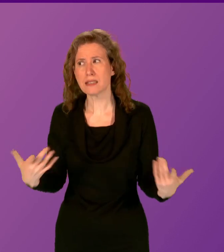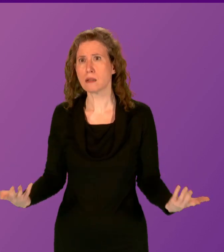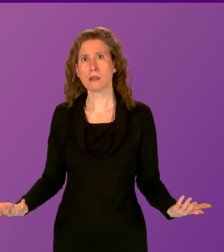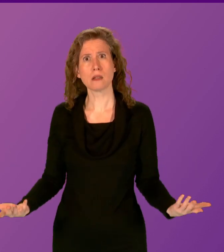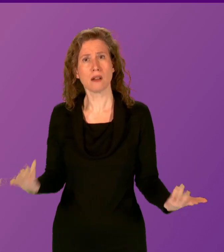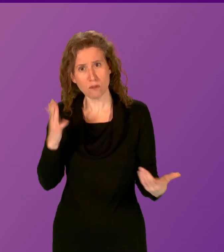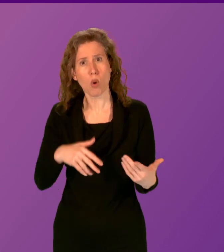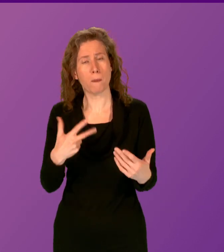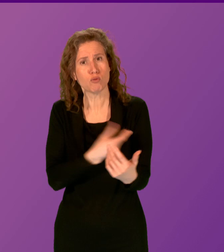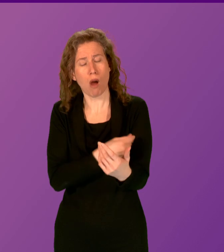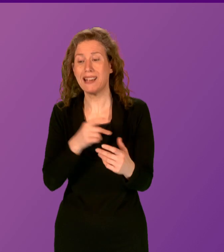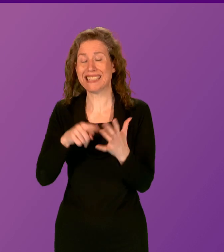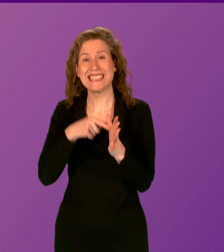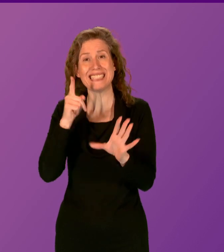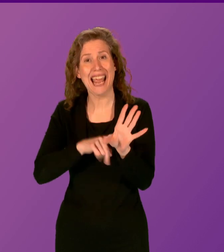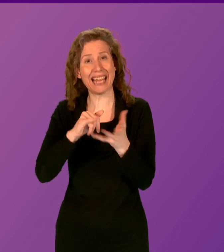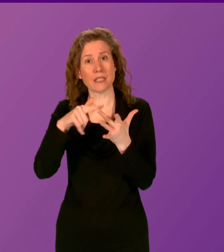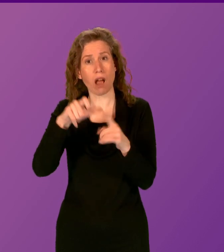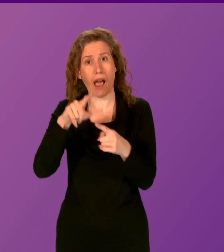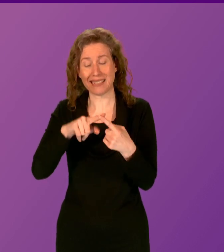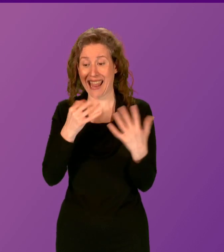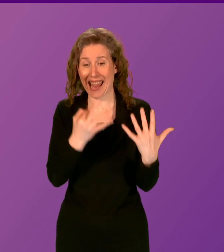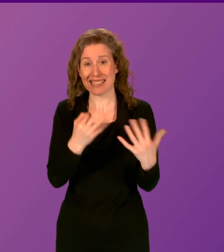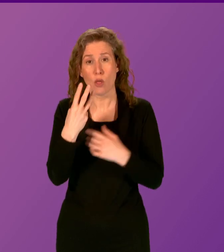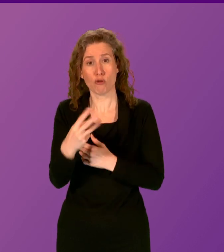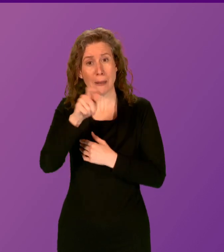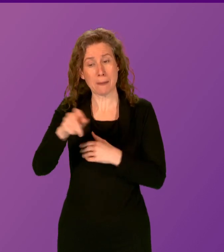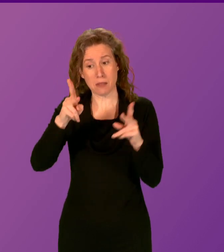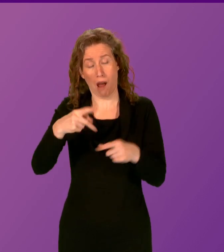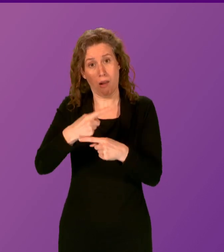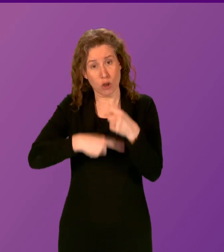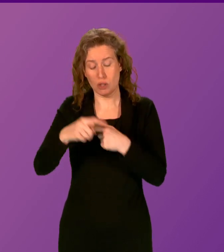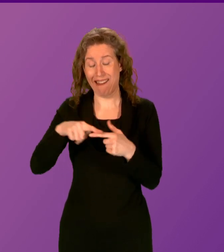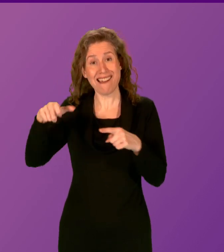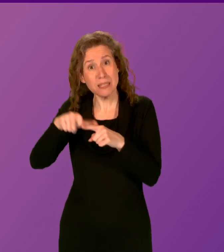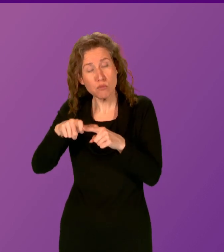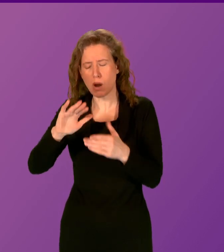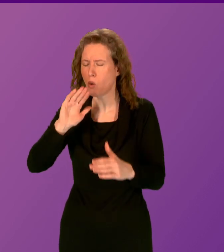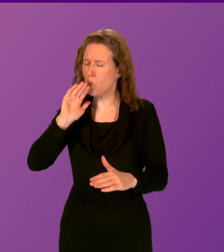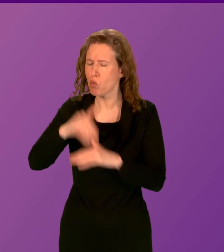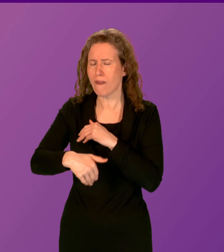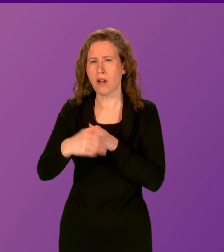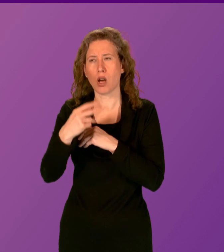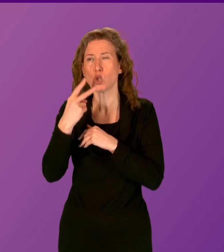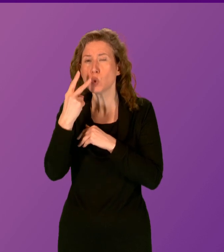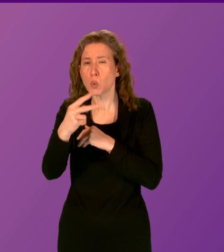In Tayside, 83 people died last year. In Edinburgh, it was more than two people a week.